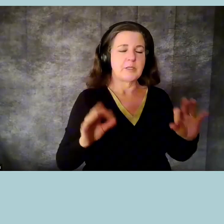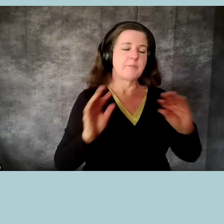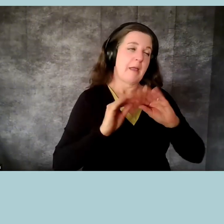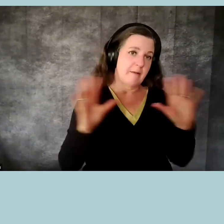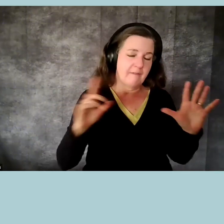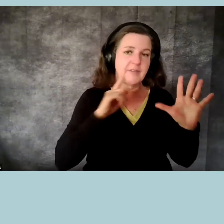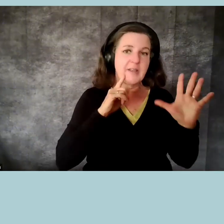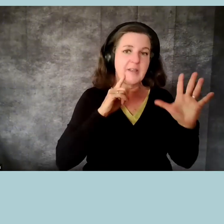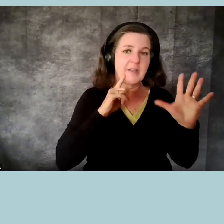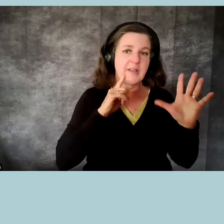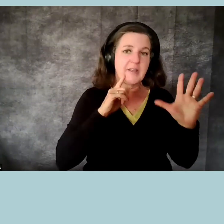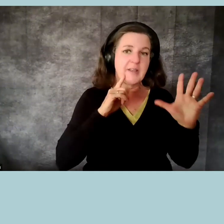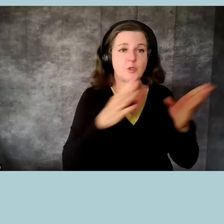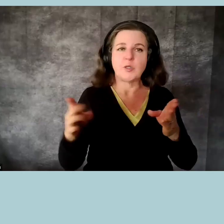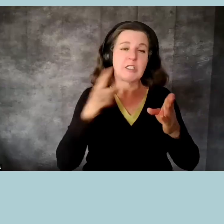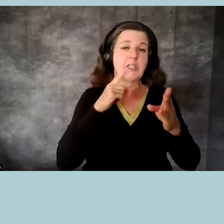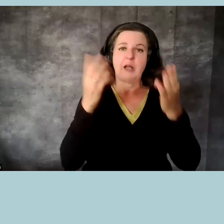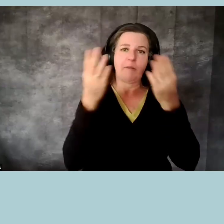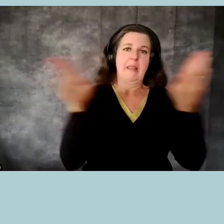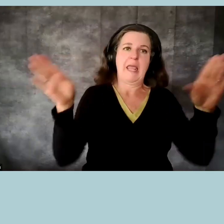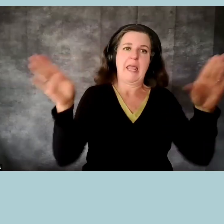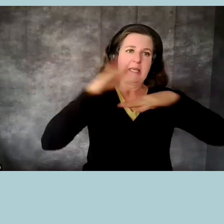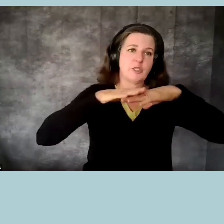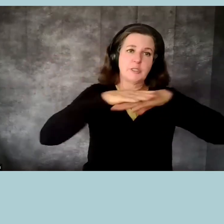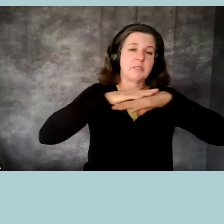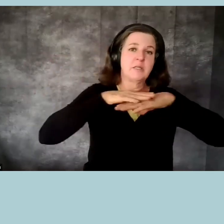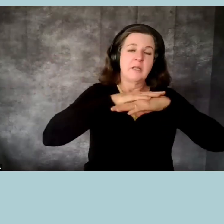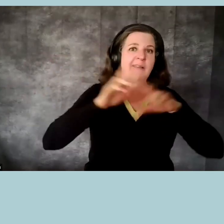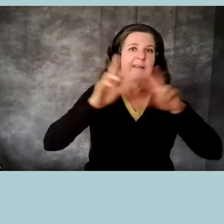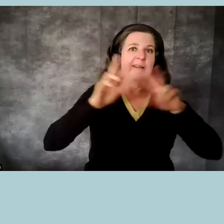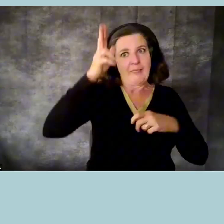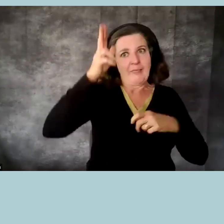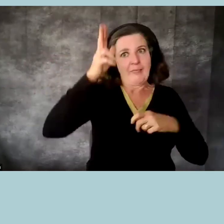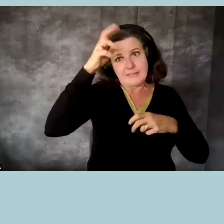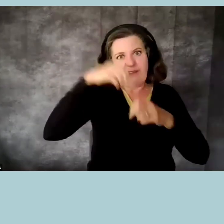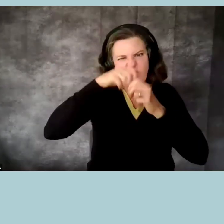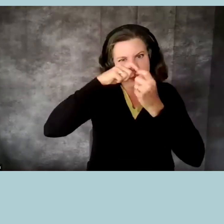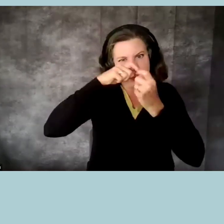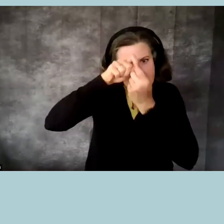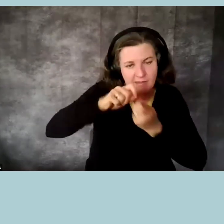plan is general and really the devil's in the details in what you focus on how you implement it. What